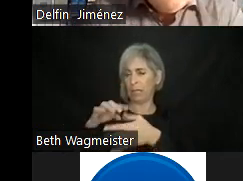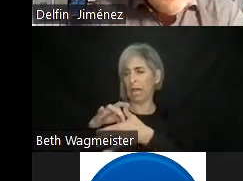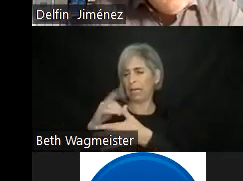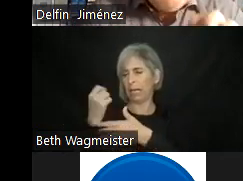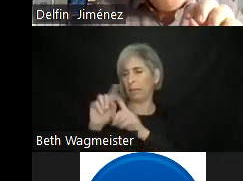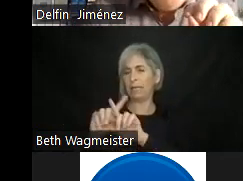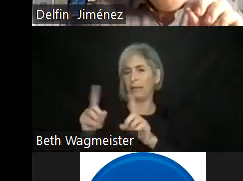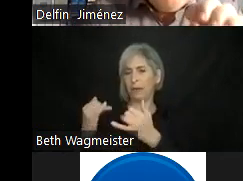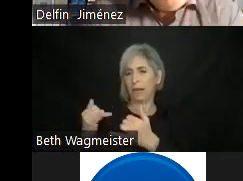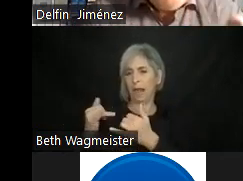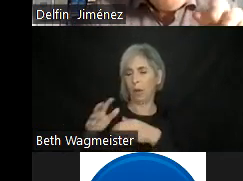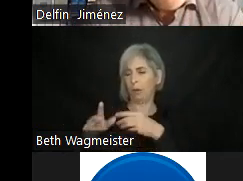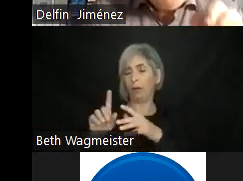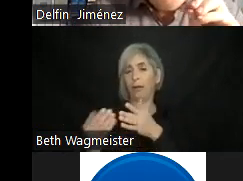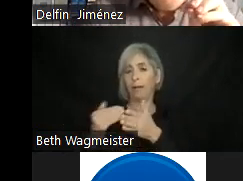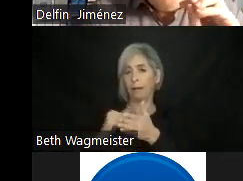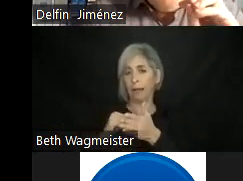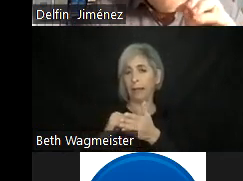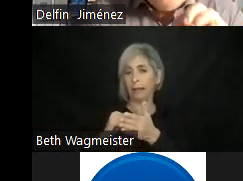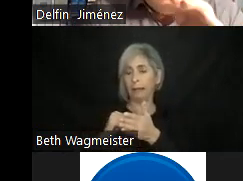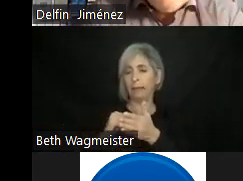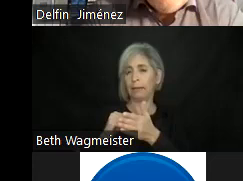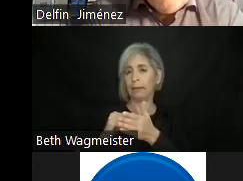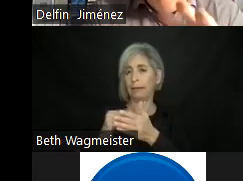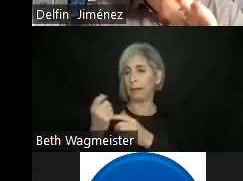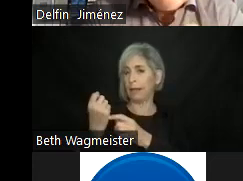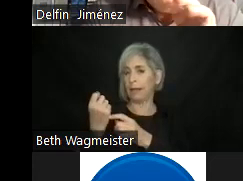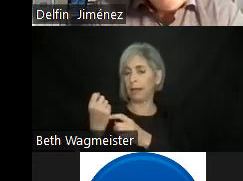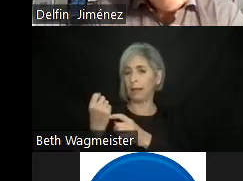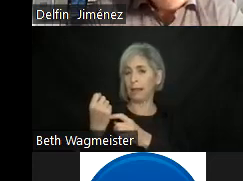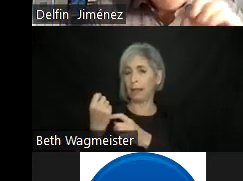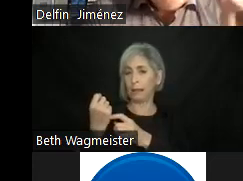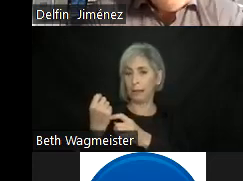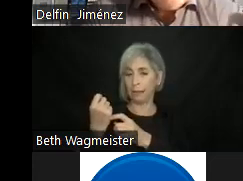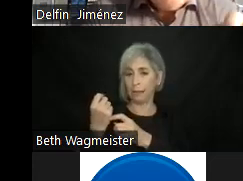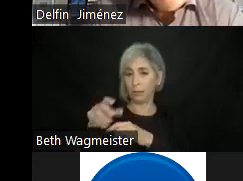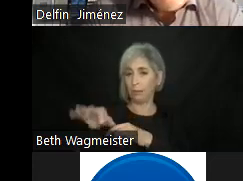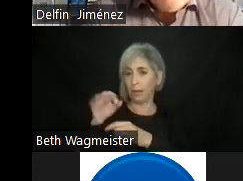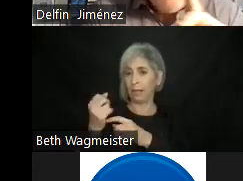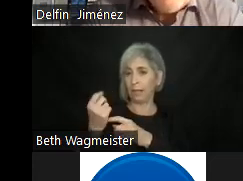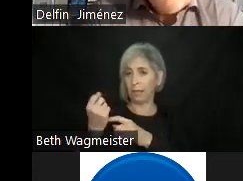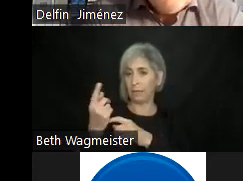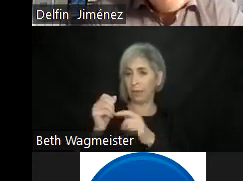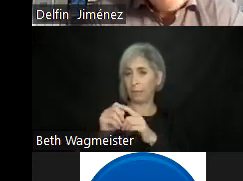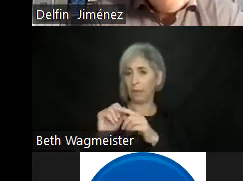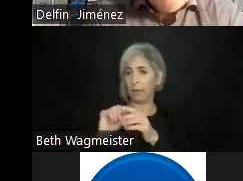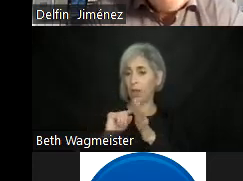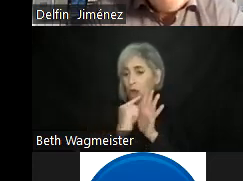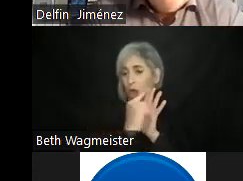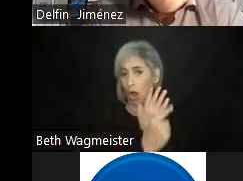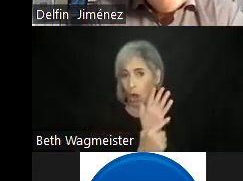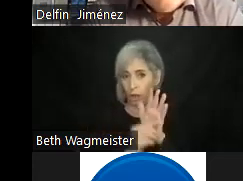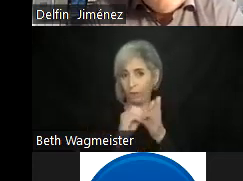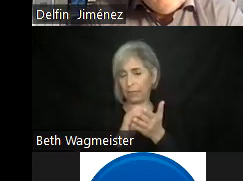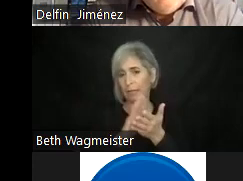again evacuation is in 11 section. But also a question is in all the documents. Stay tuned.